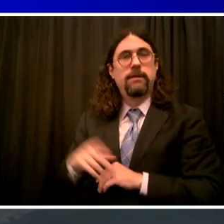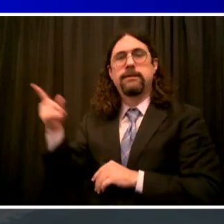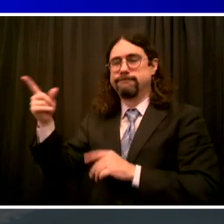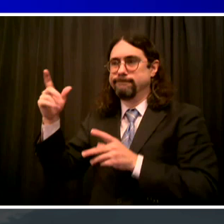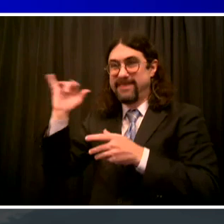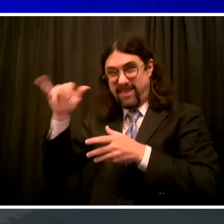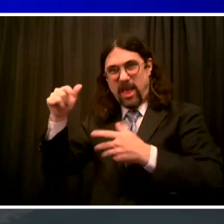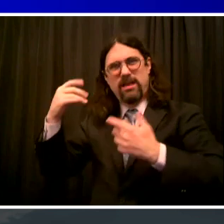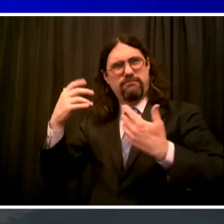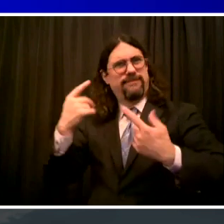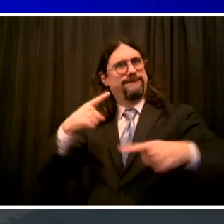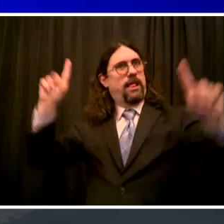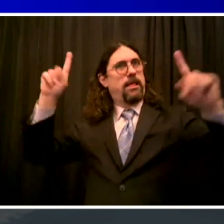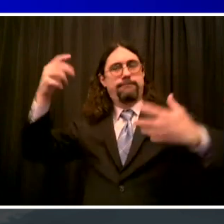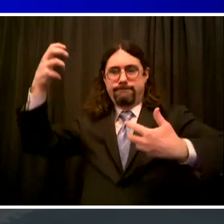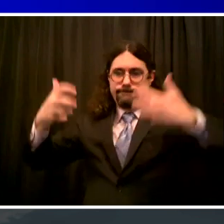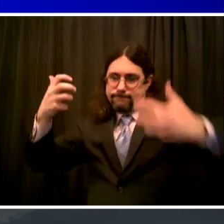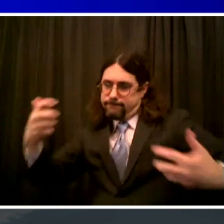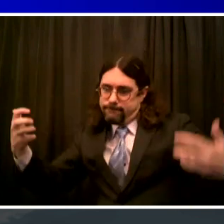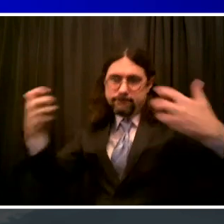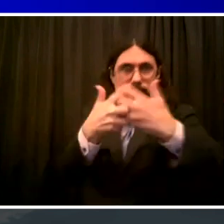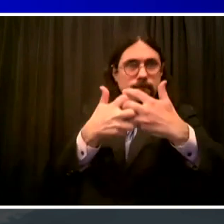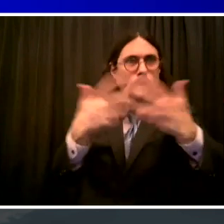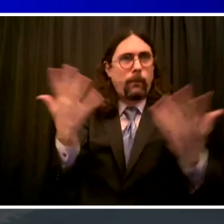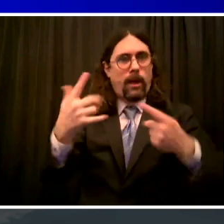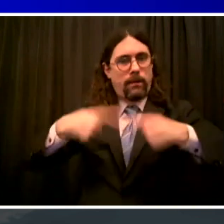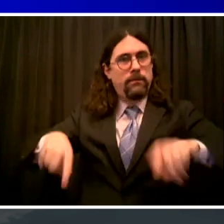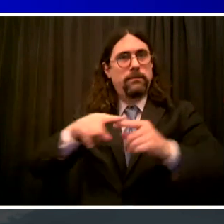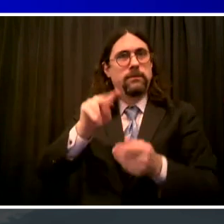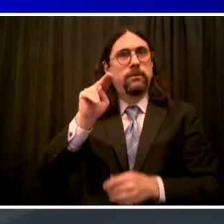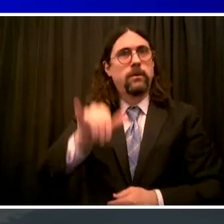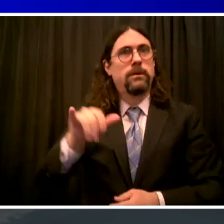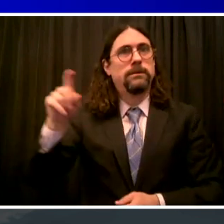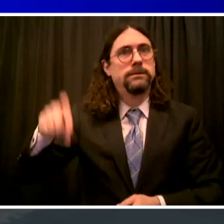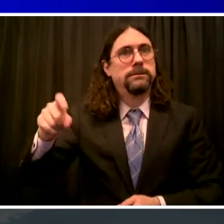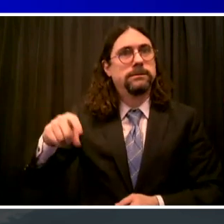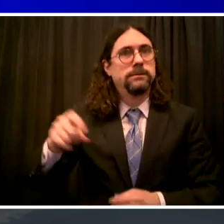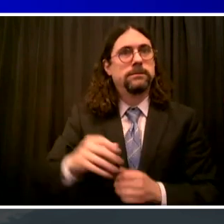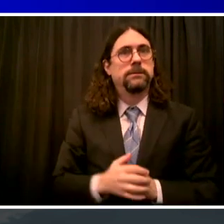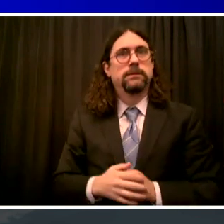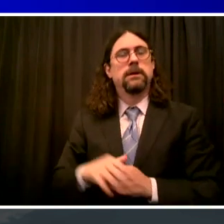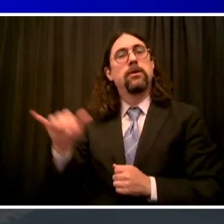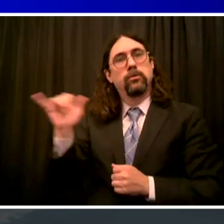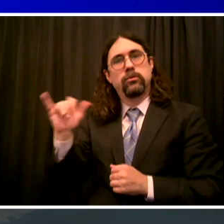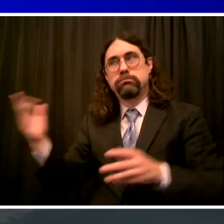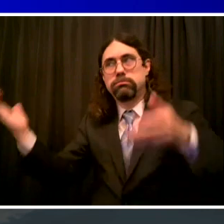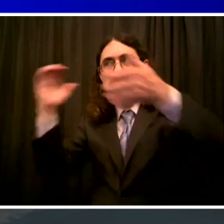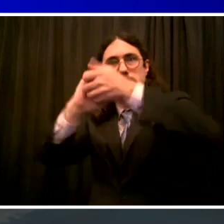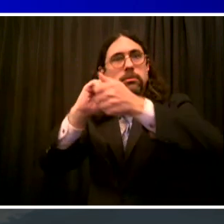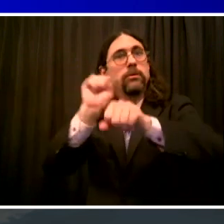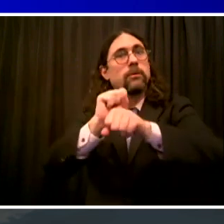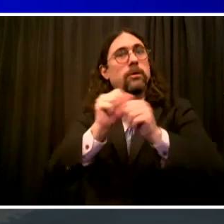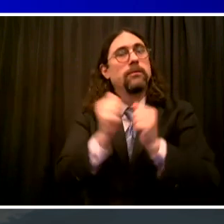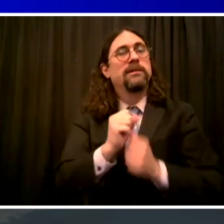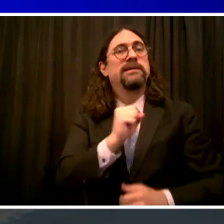CONGRSESMAN JEFFRIES DRAFTED A PLAN THAT ACTUALLY SPOKE TO A REALITY. THEY WORKED FROM A VISION CREATED